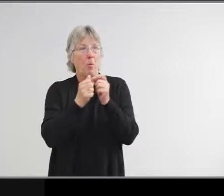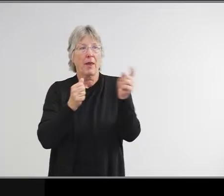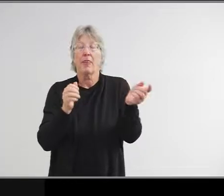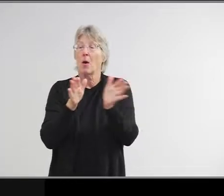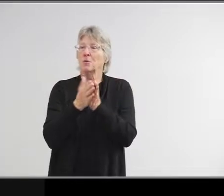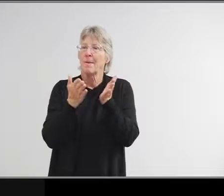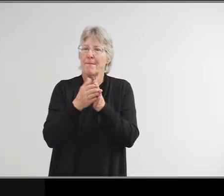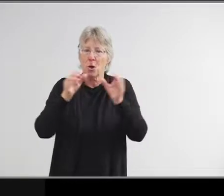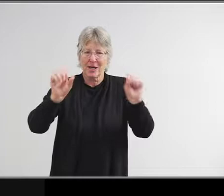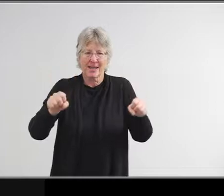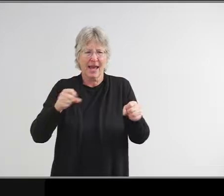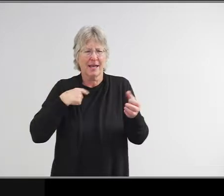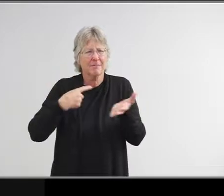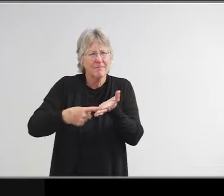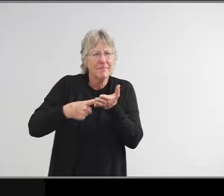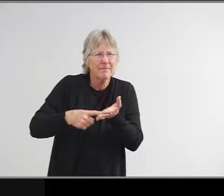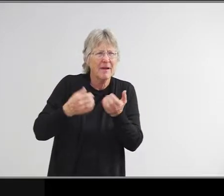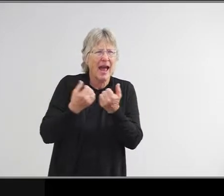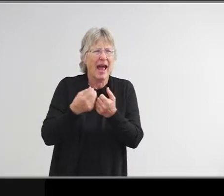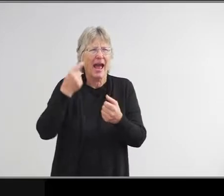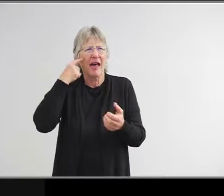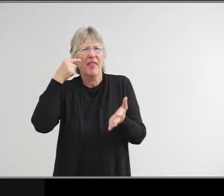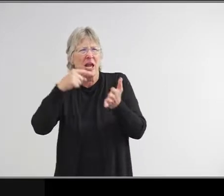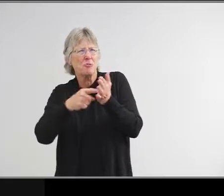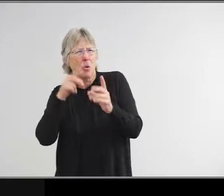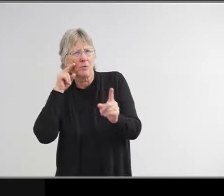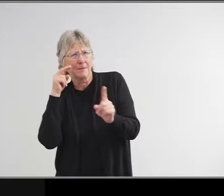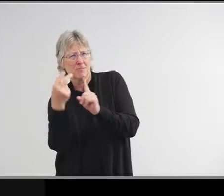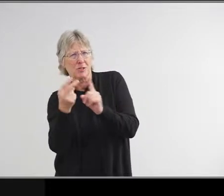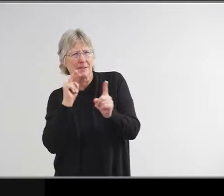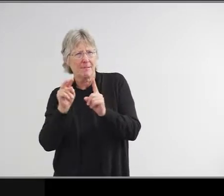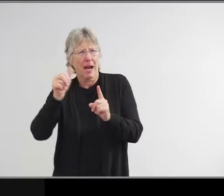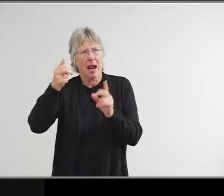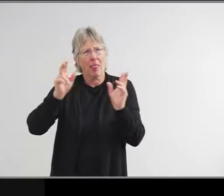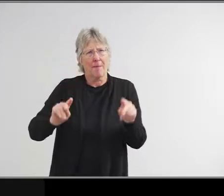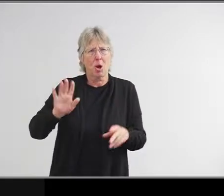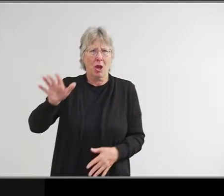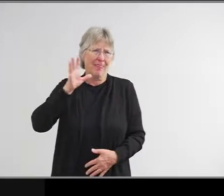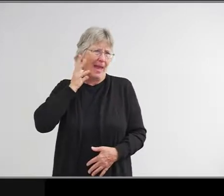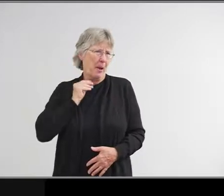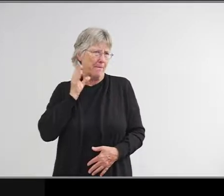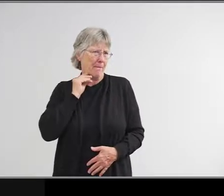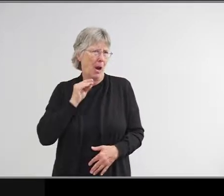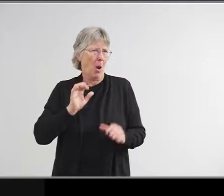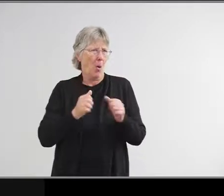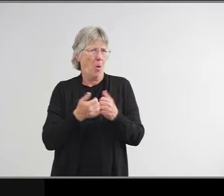how they'd seen a window into someone else's experience, or how they've seen their own experiences reflected.